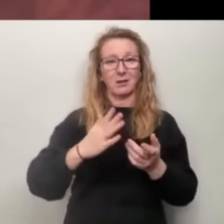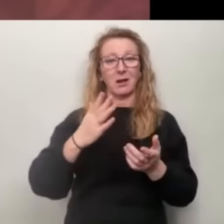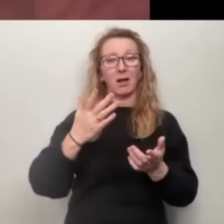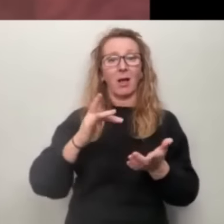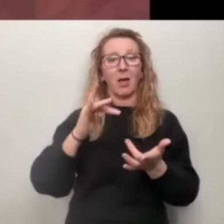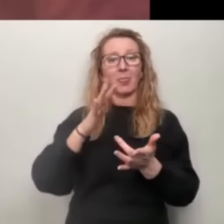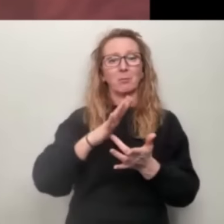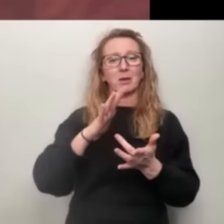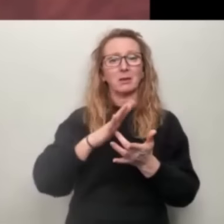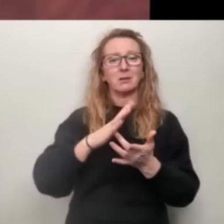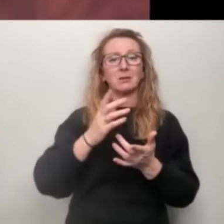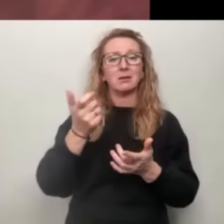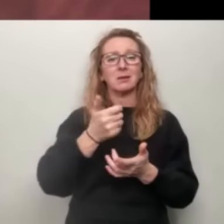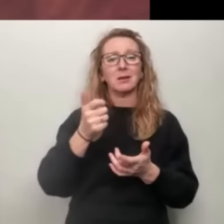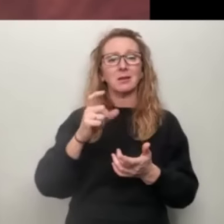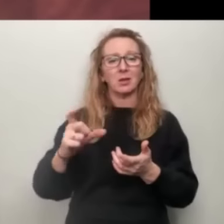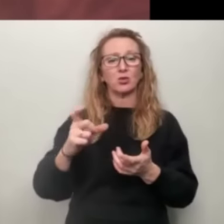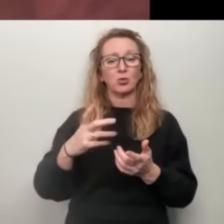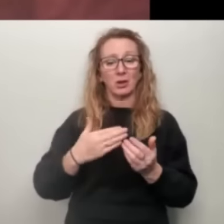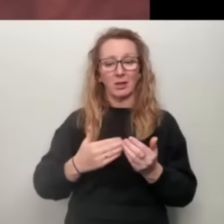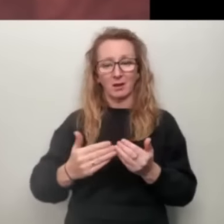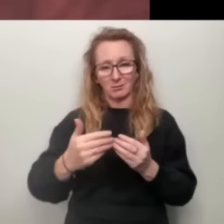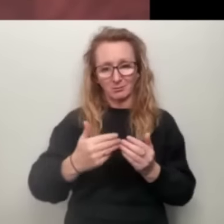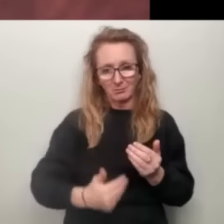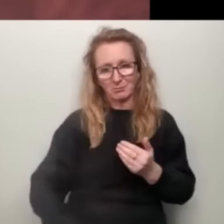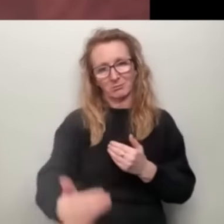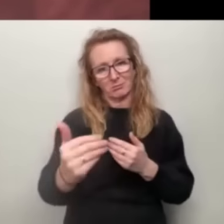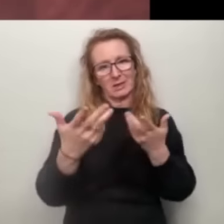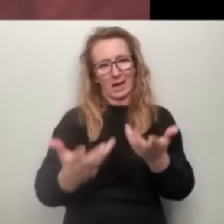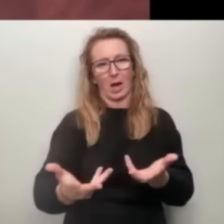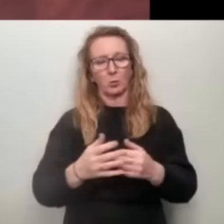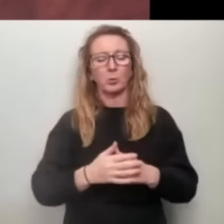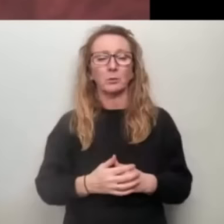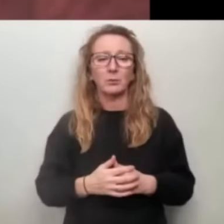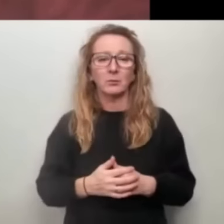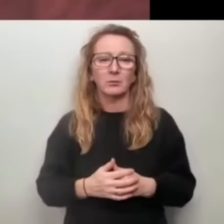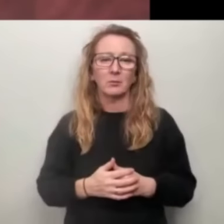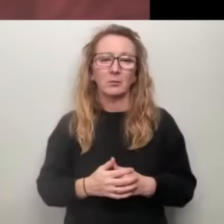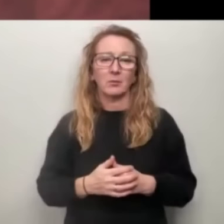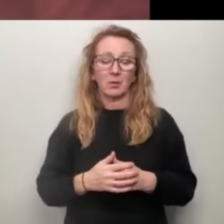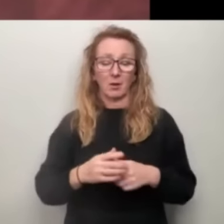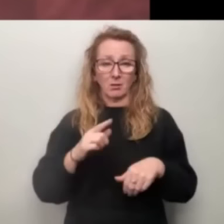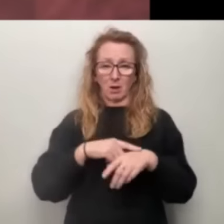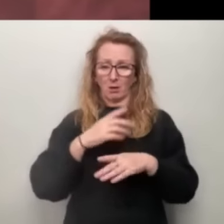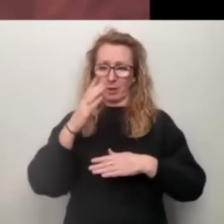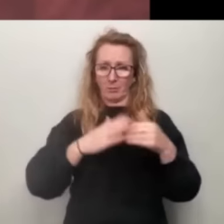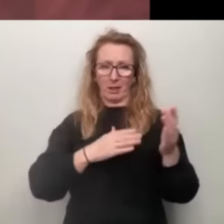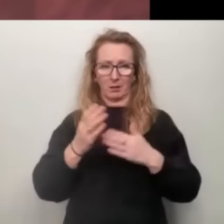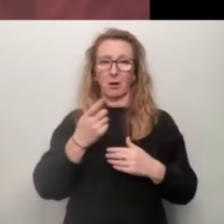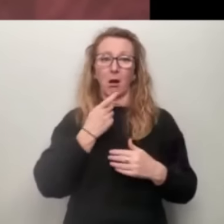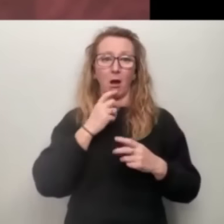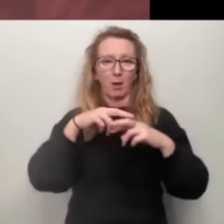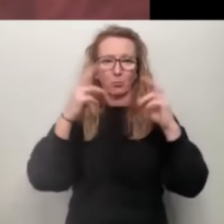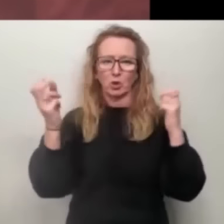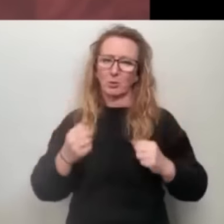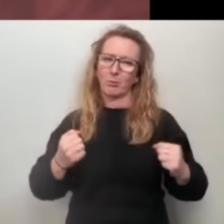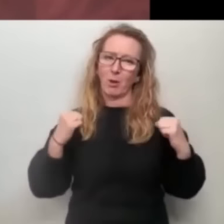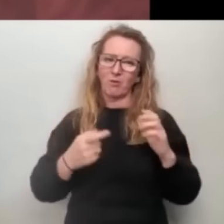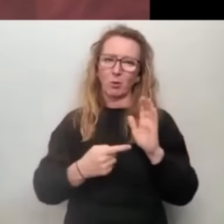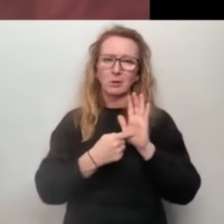and that runs right up today. Even at the time of its construction, the Iron Bridge was a powerful symbol, a bold statement of